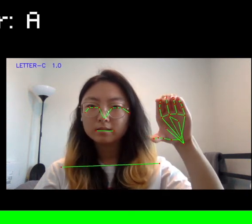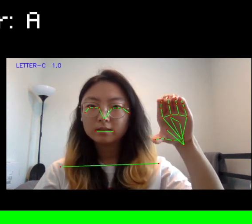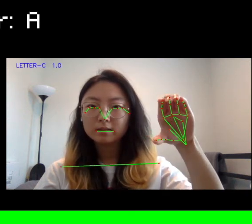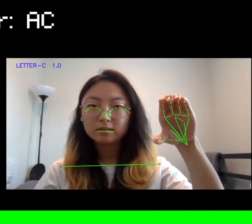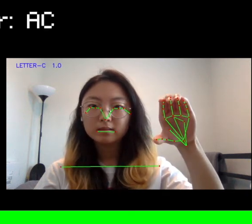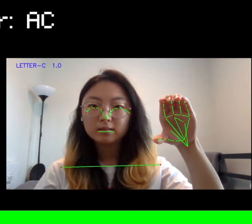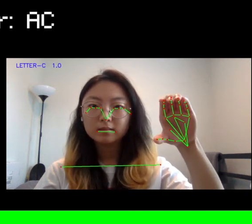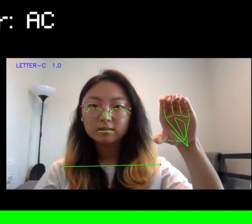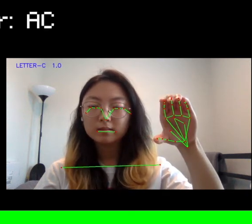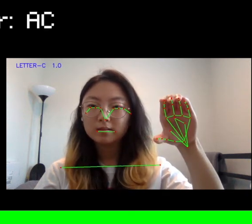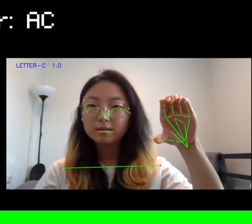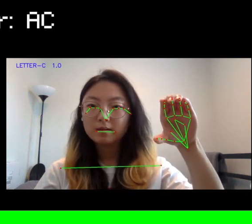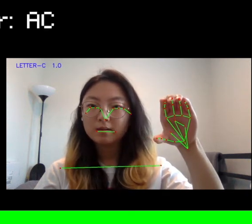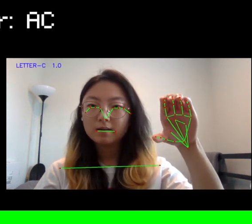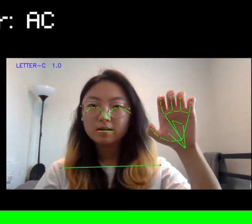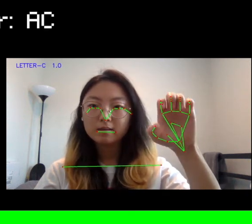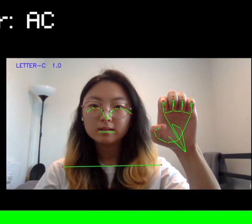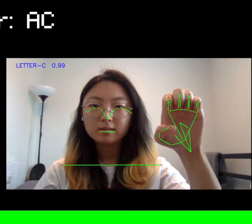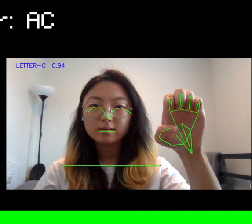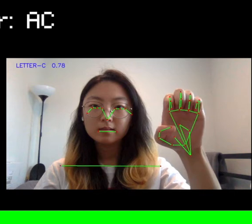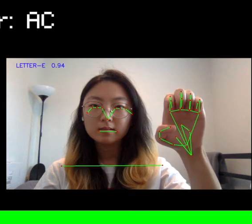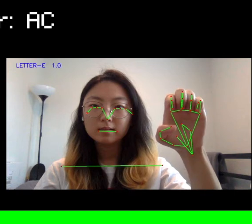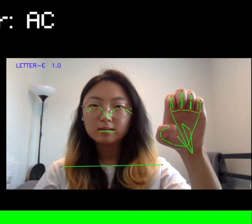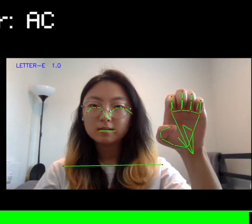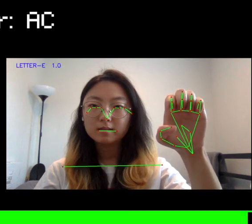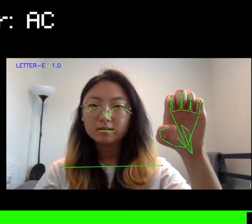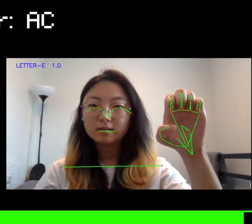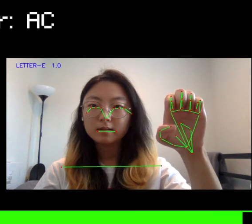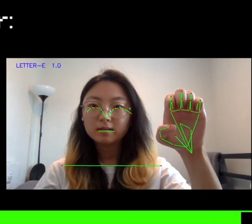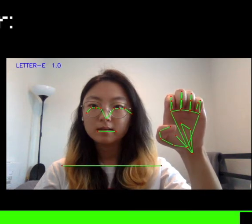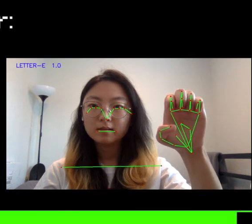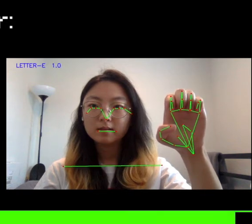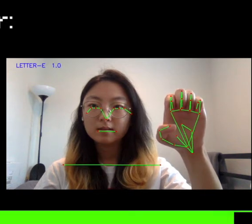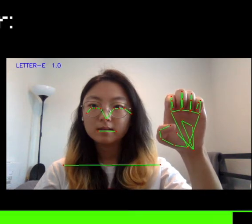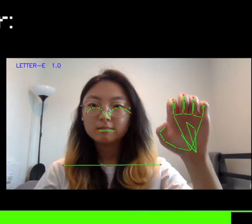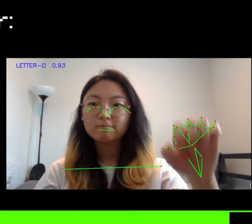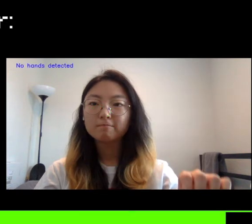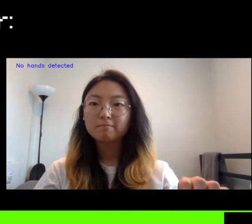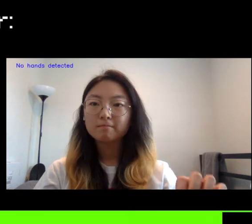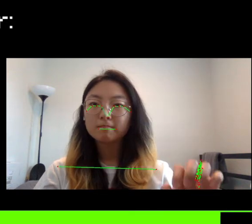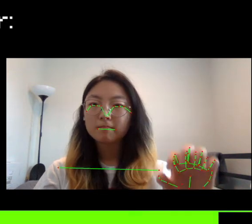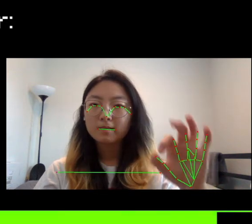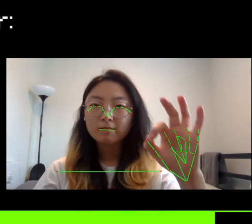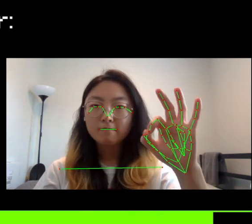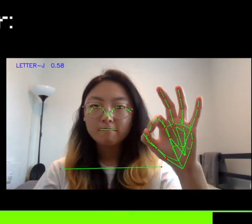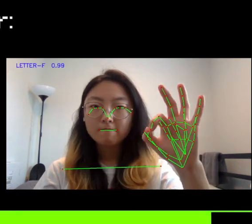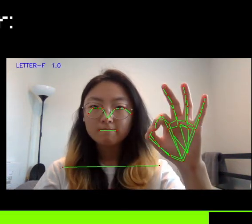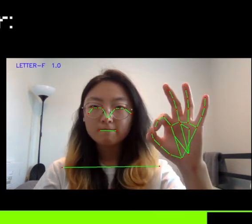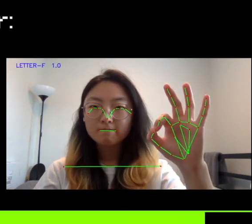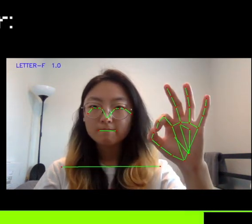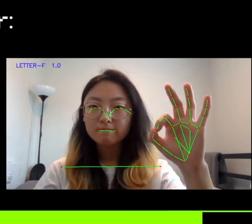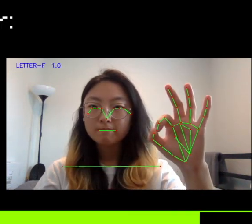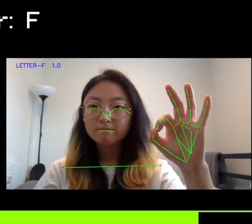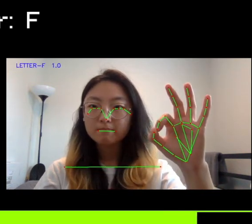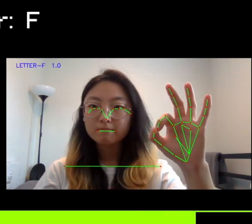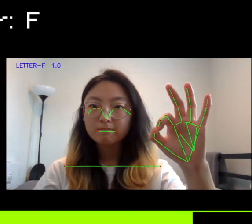you run out of time. The words are randomly drawn from the level's word bank, which covers all the letters you've learned so far.